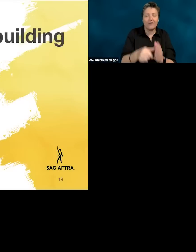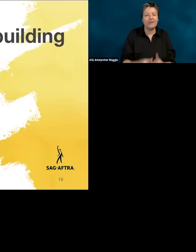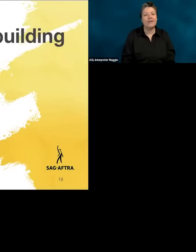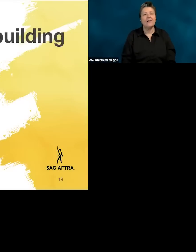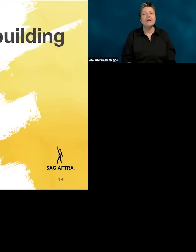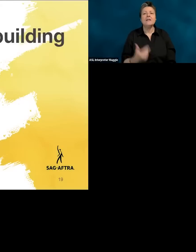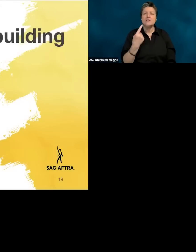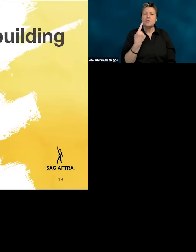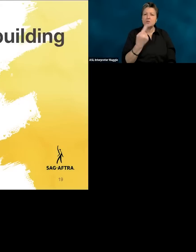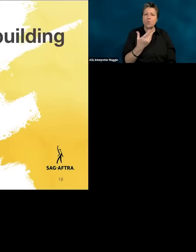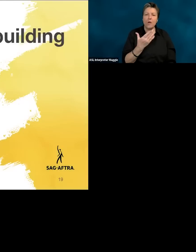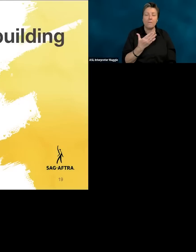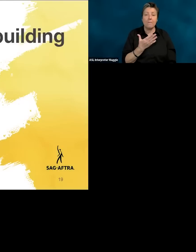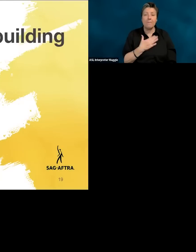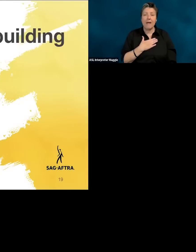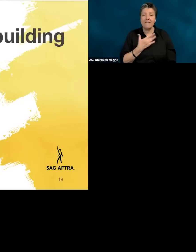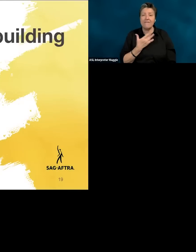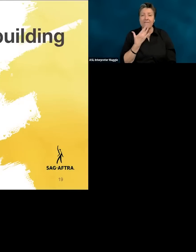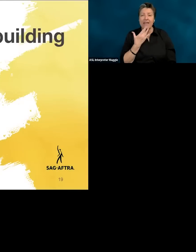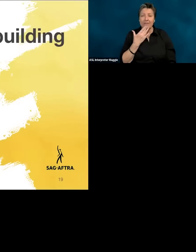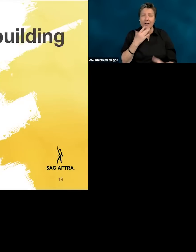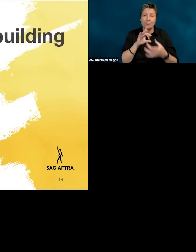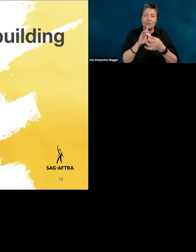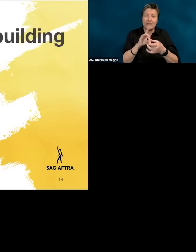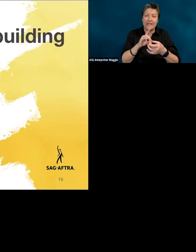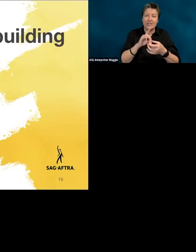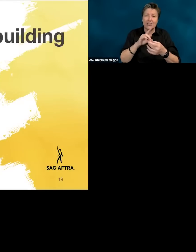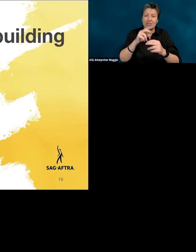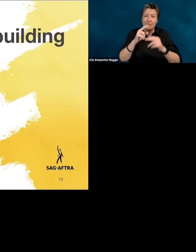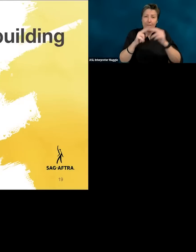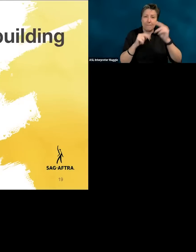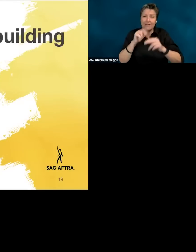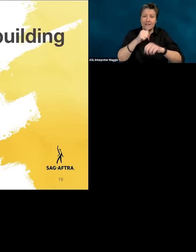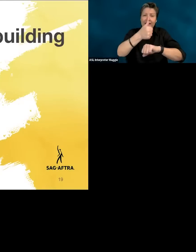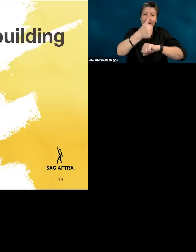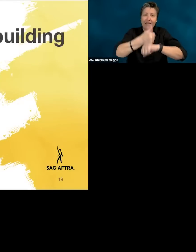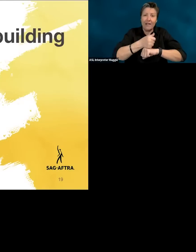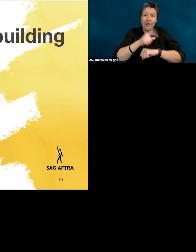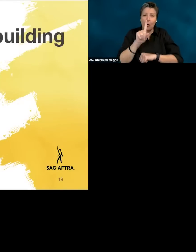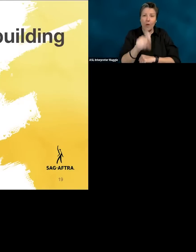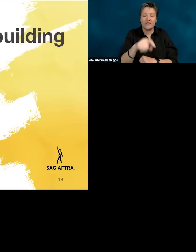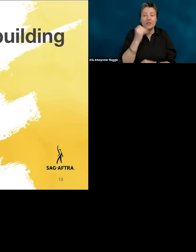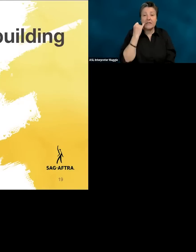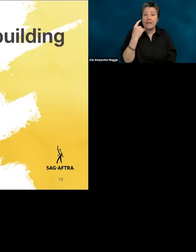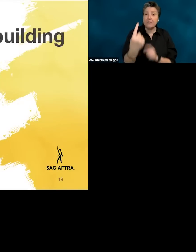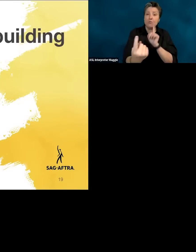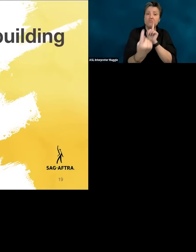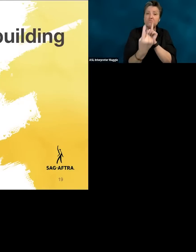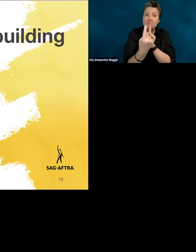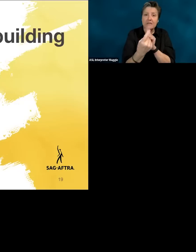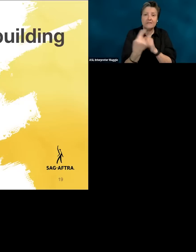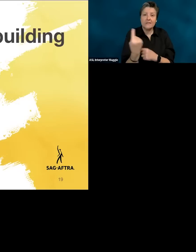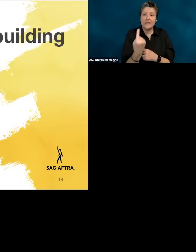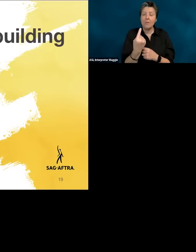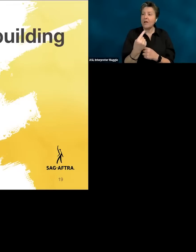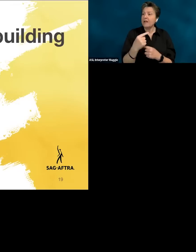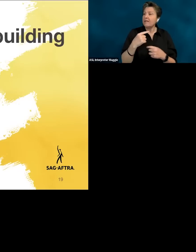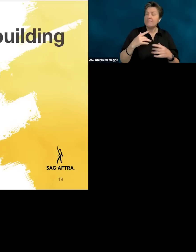one of my favorite relationship building questions, so let's say you meet someone at a film festival or you're just out and about in your town